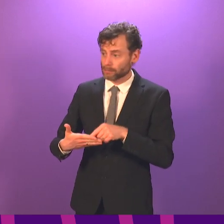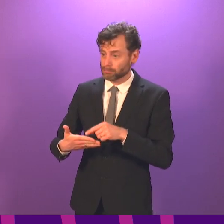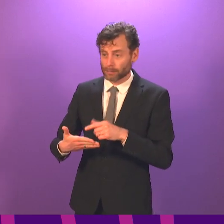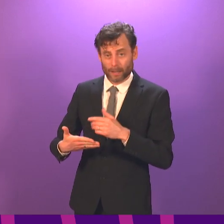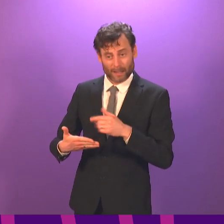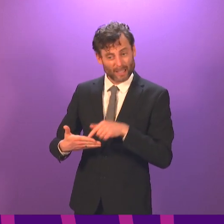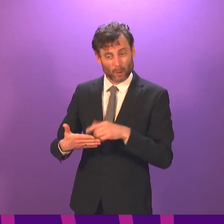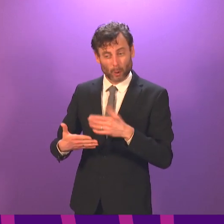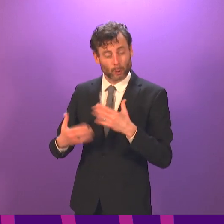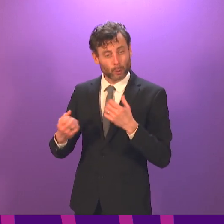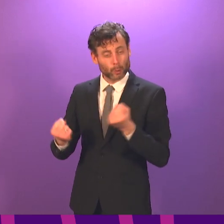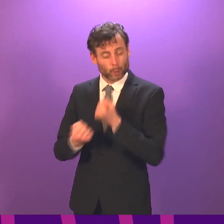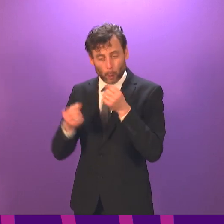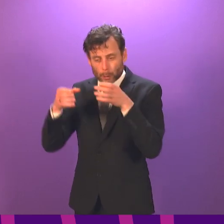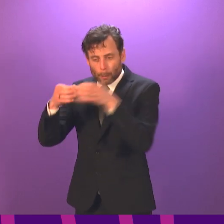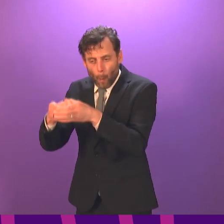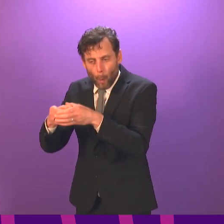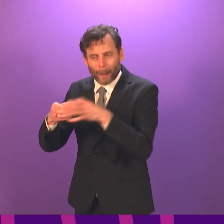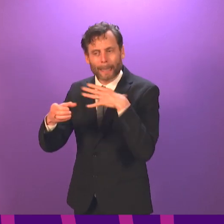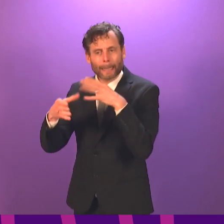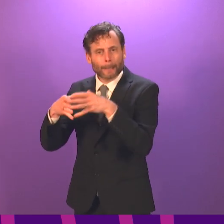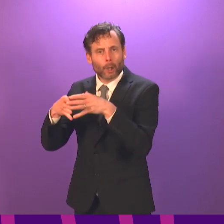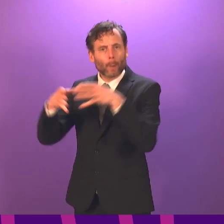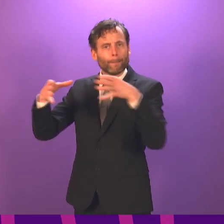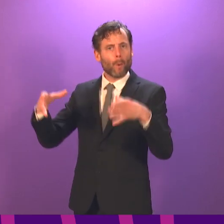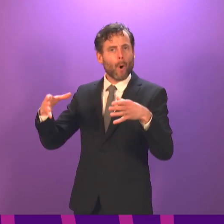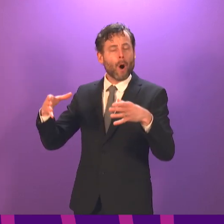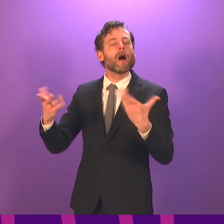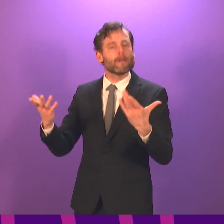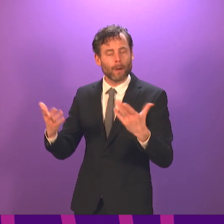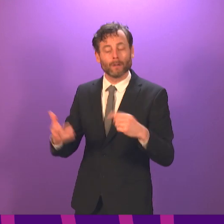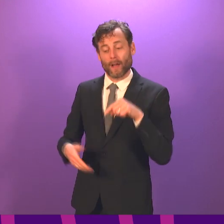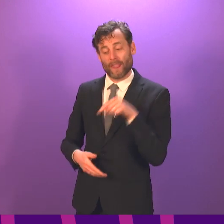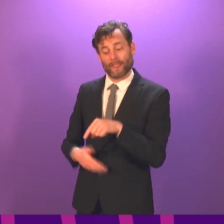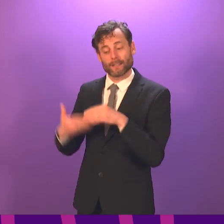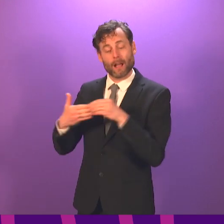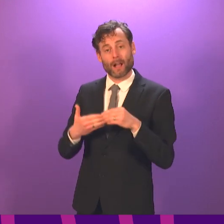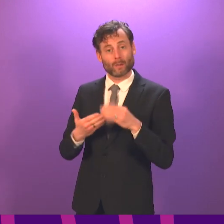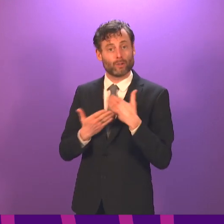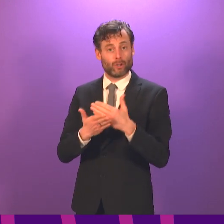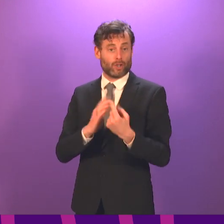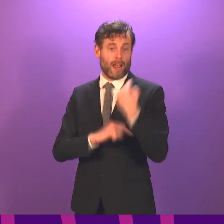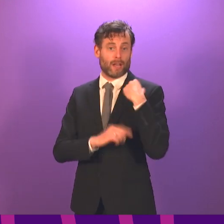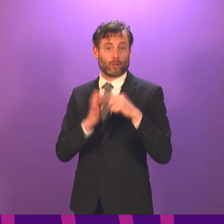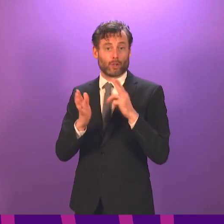The guidance was issued on 29 January and was shared with all local authority chief